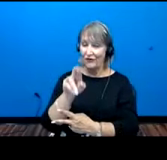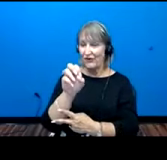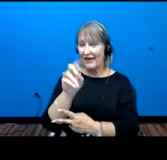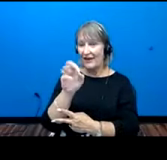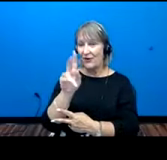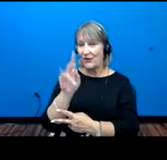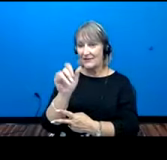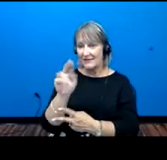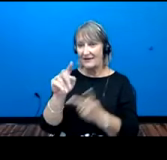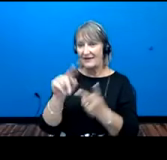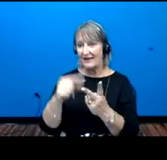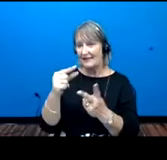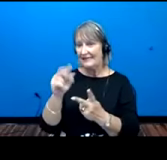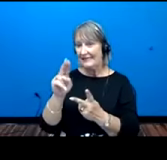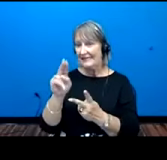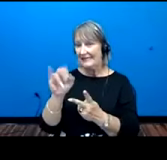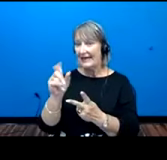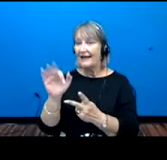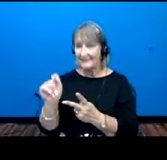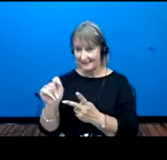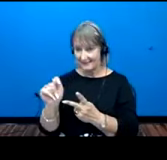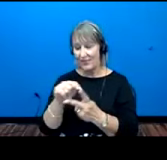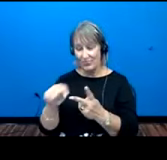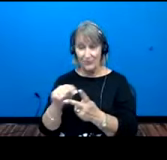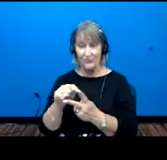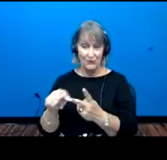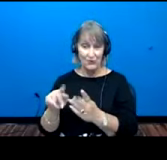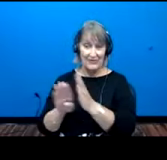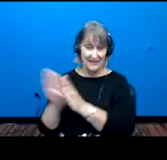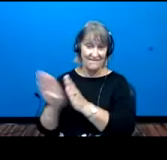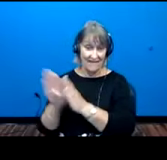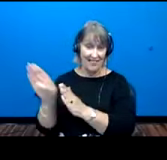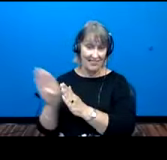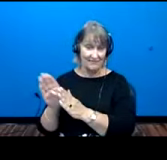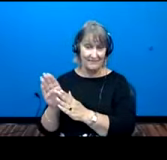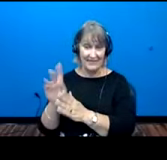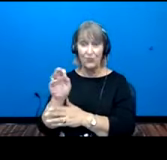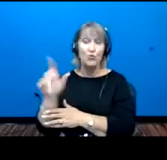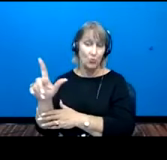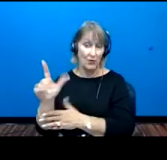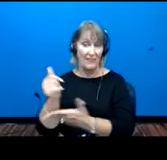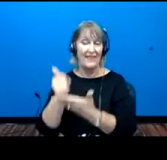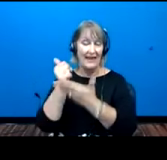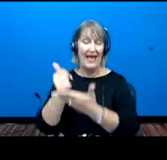to facilitate the application of the guidelines. That's an exciting development, one of many that's happened in this project